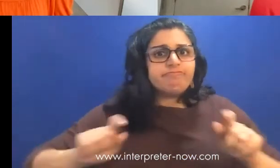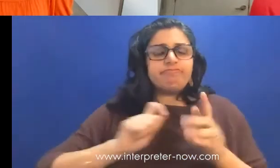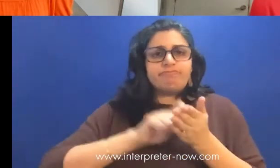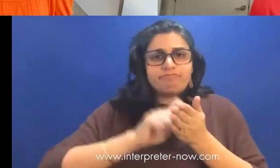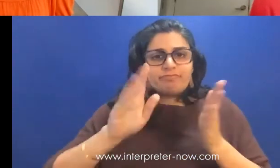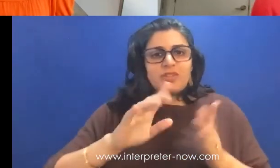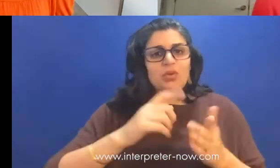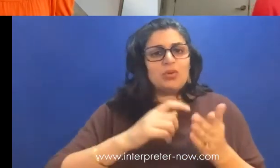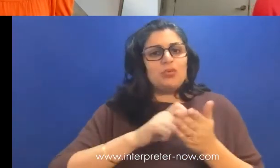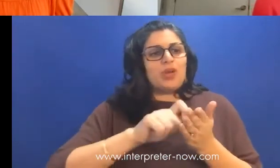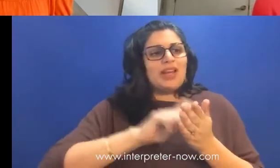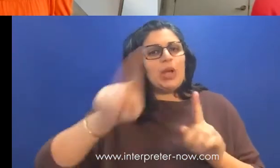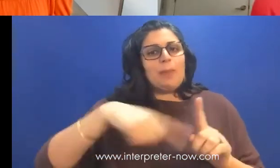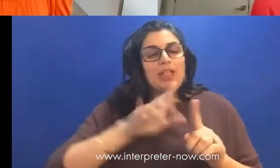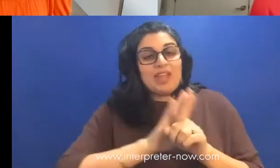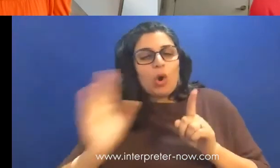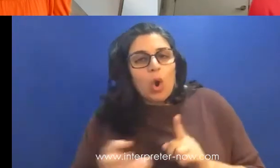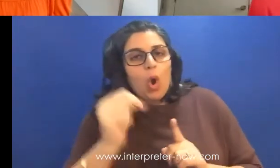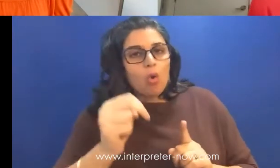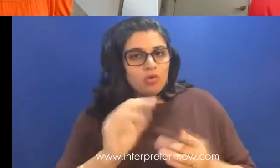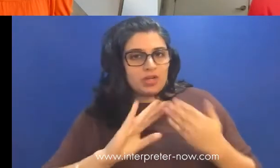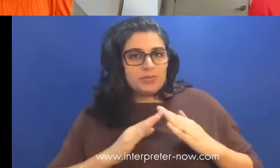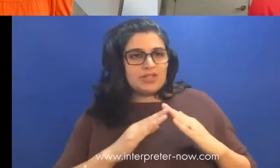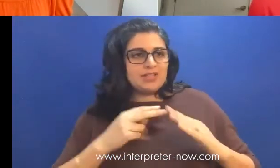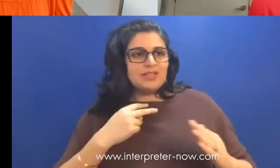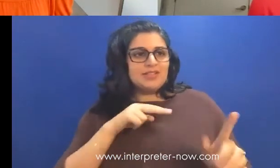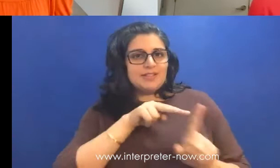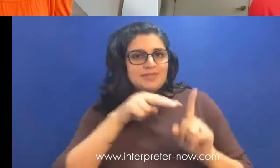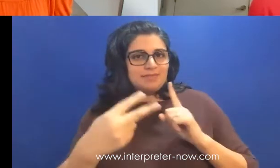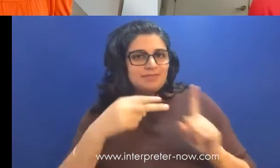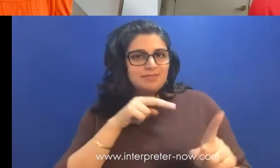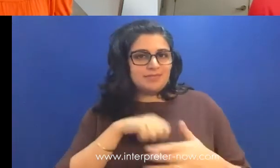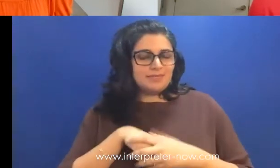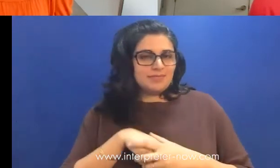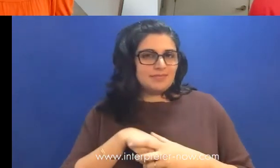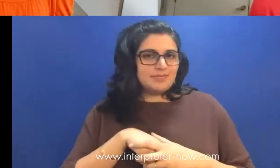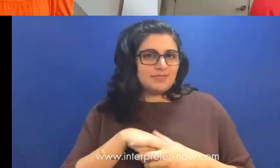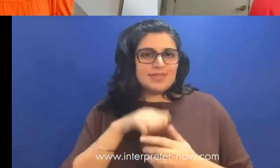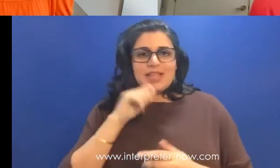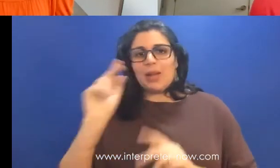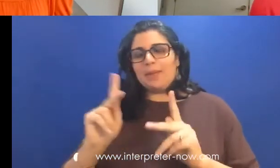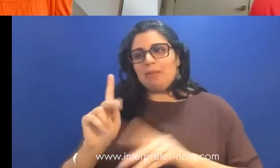own communities, their own voices, not necessarily people with privilege and power writing about